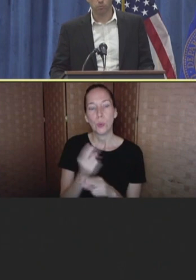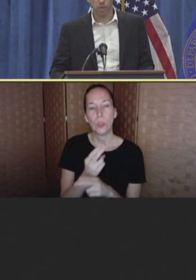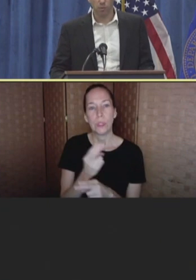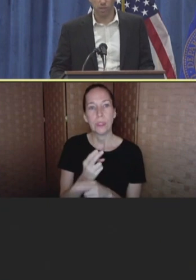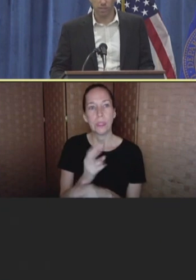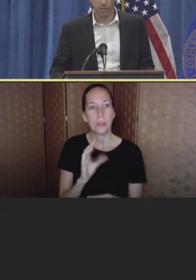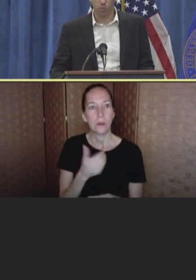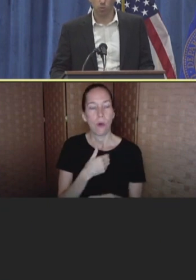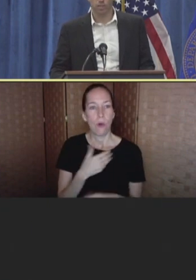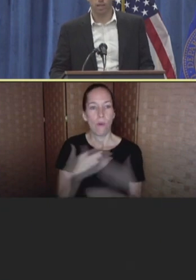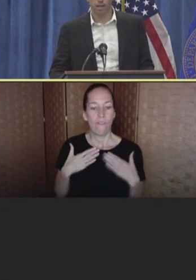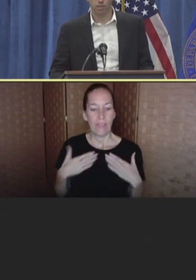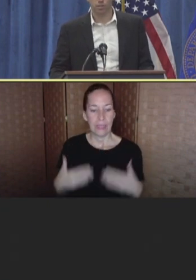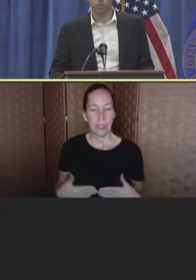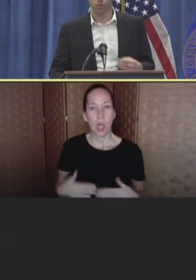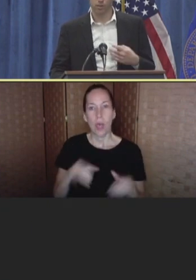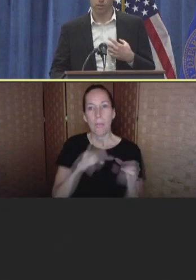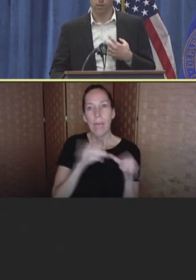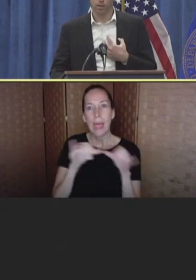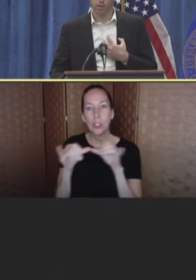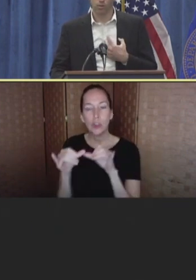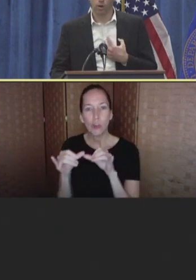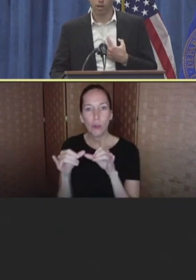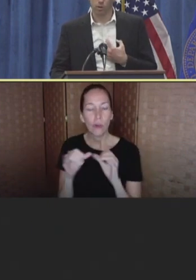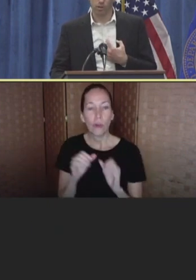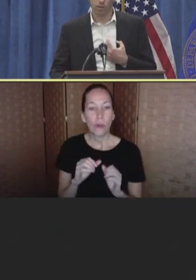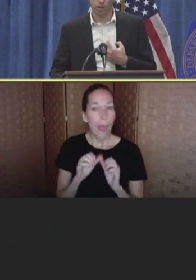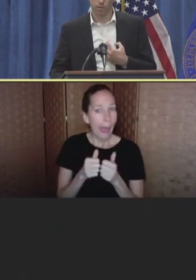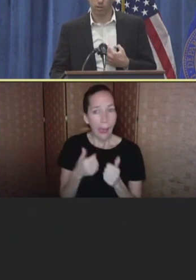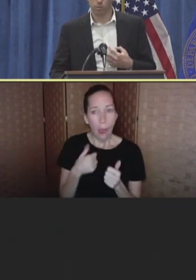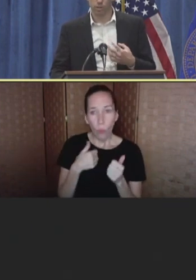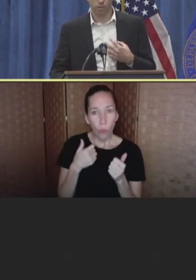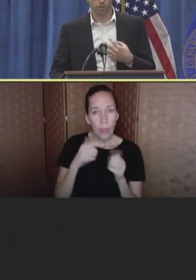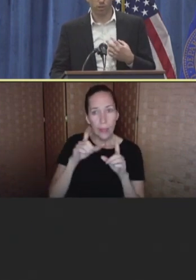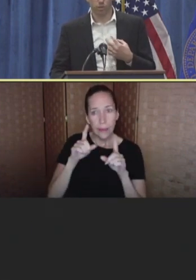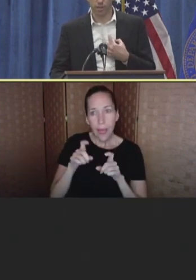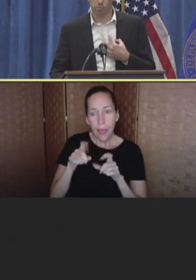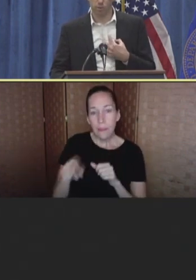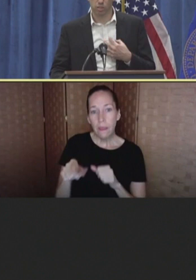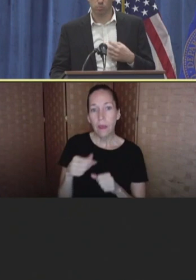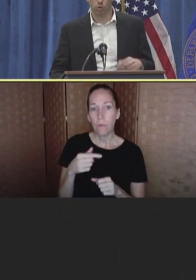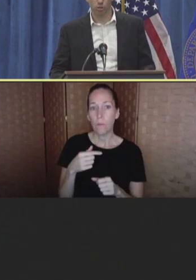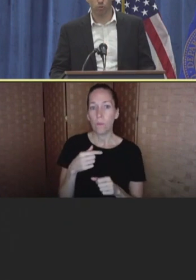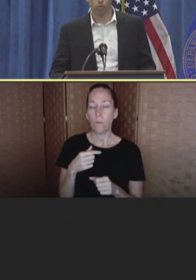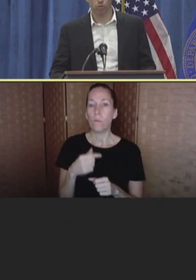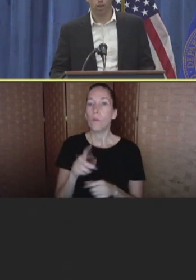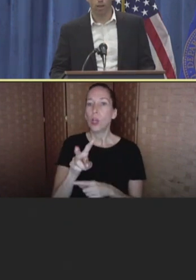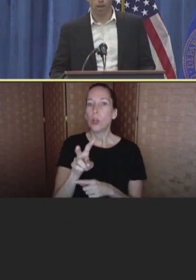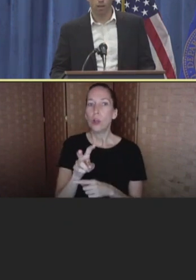Basically we attached to the 200 [unintelligible] subject chest patch monitor, FDA-cleared,